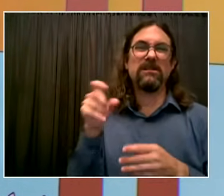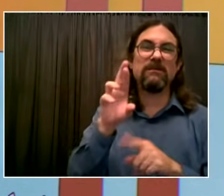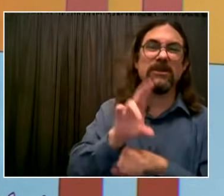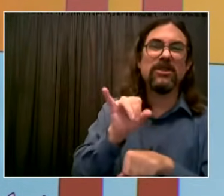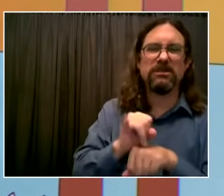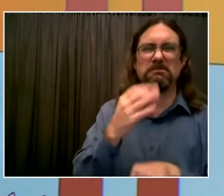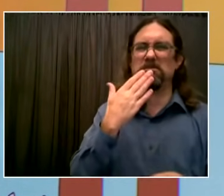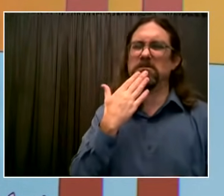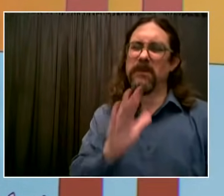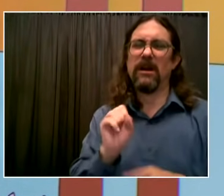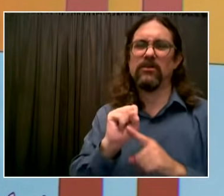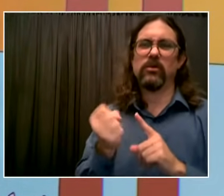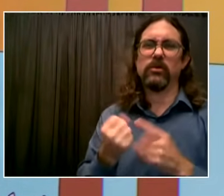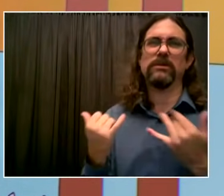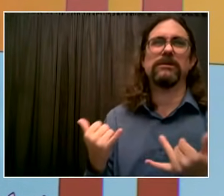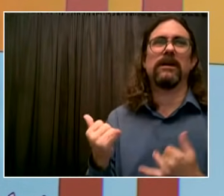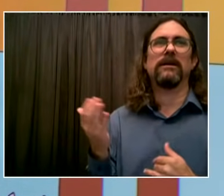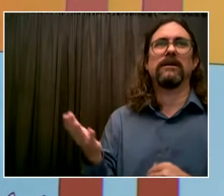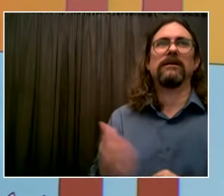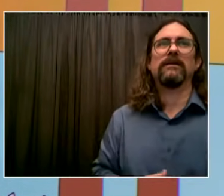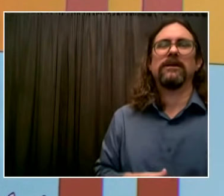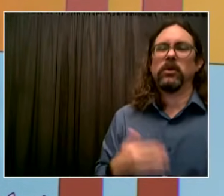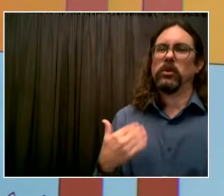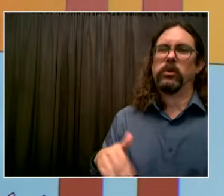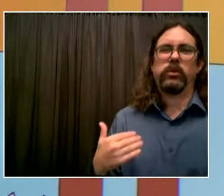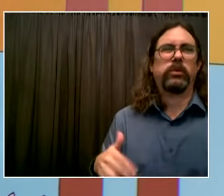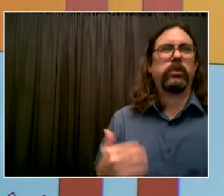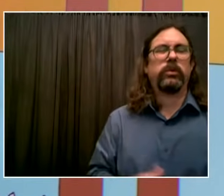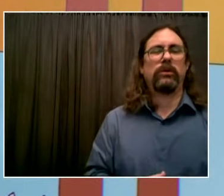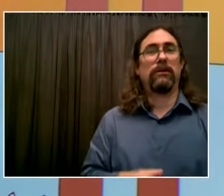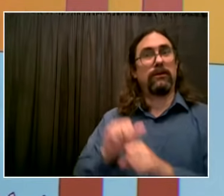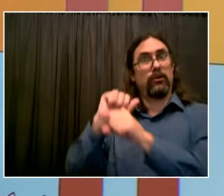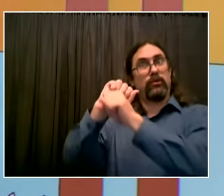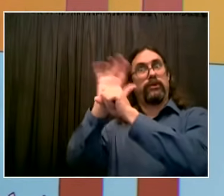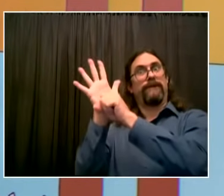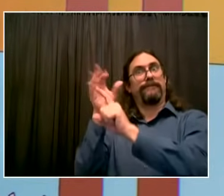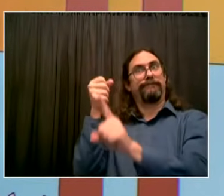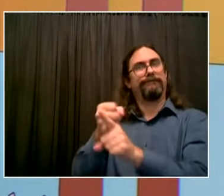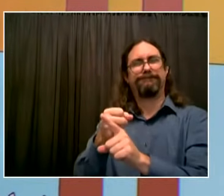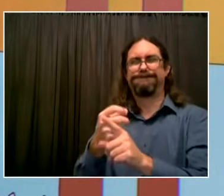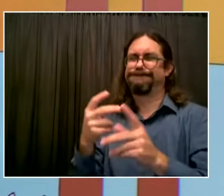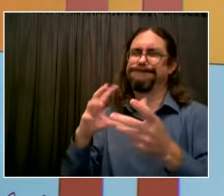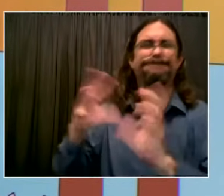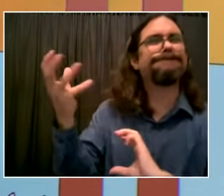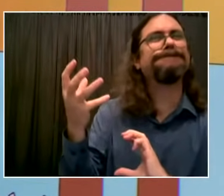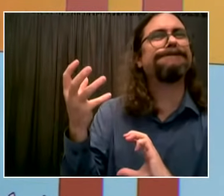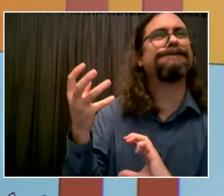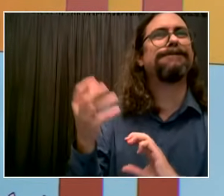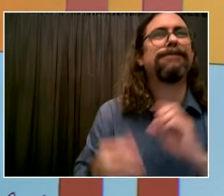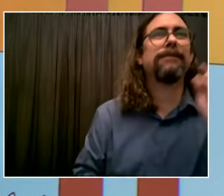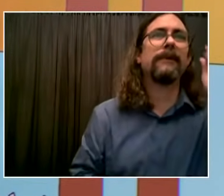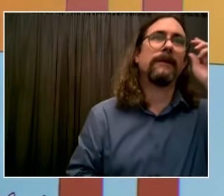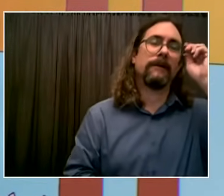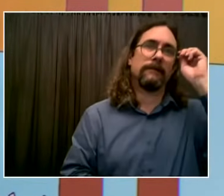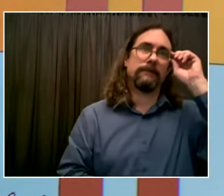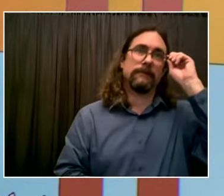BUT ITC AN BE TURNED AROUND. WE ARE SADDLED WITH THE IMPACT OF COVID, WE ARE SADDL EDWIHT THE PLACE THAT SHOULD HAVE BEEN